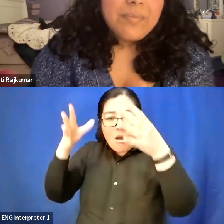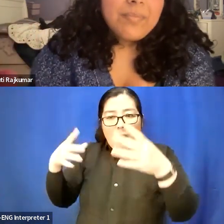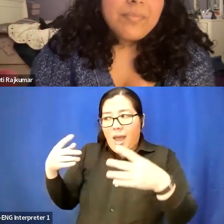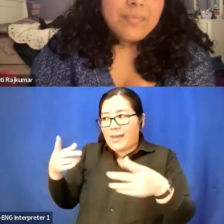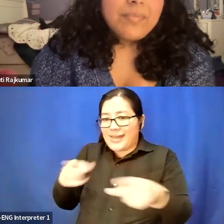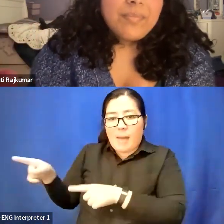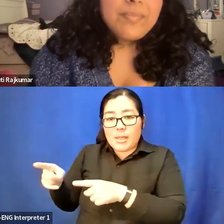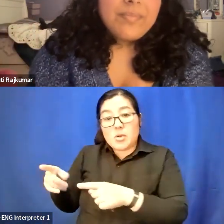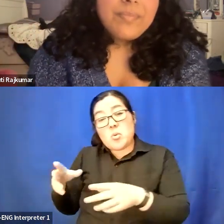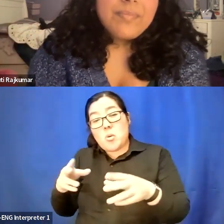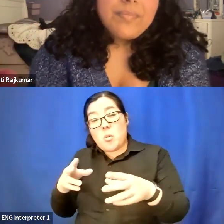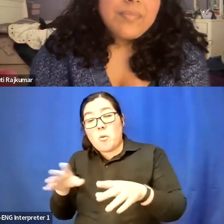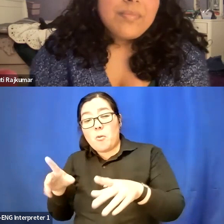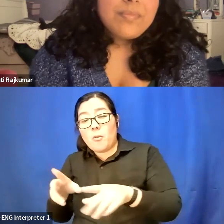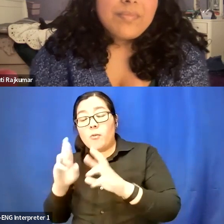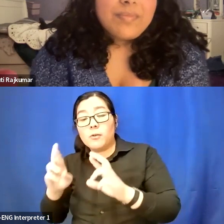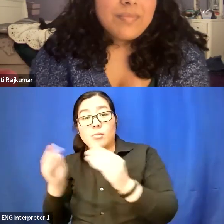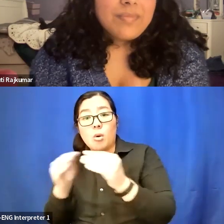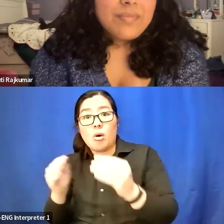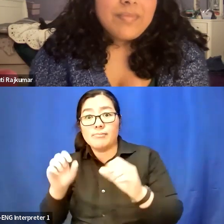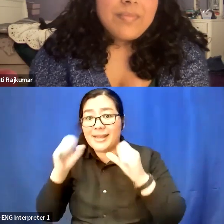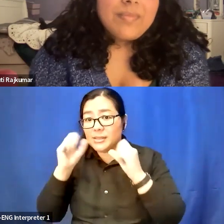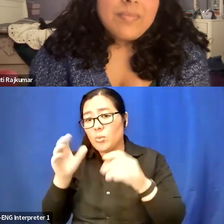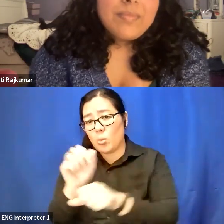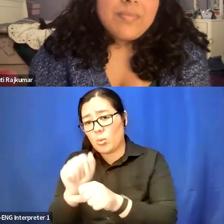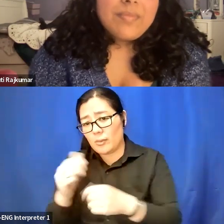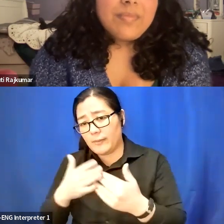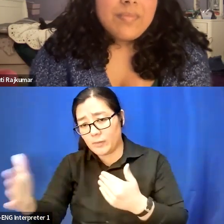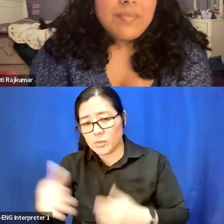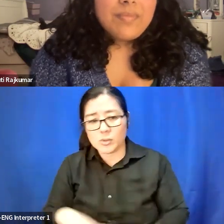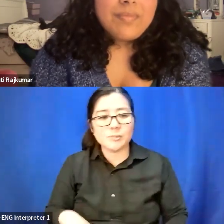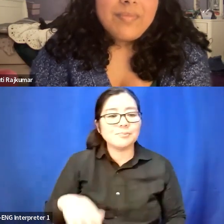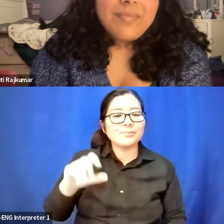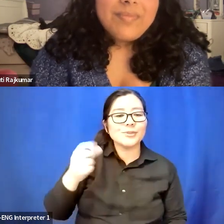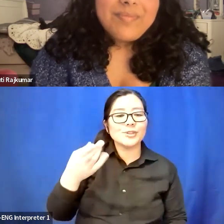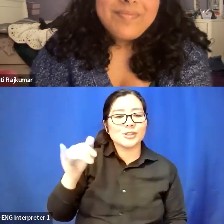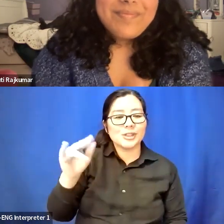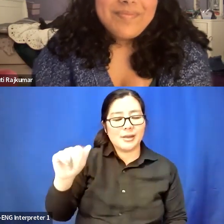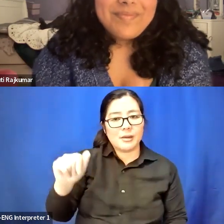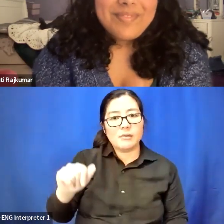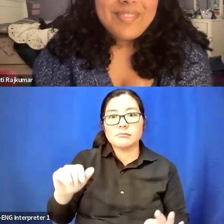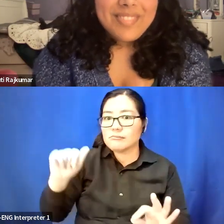Love that. And also, Alice's book also inspired me. I really want to write my own too.